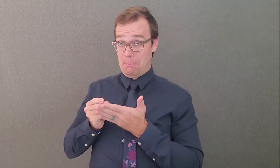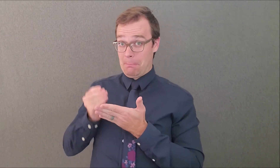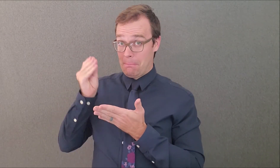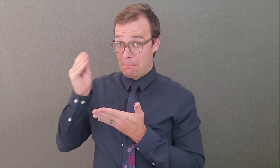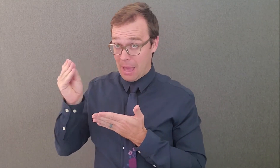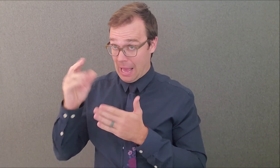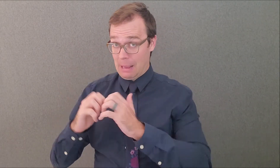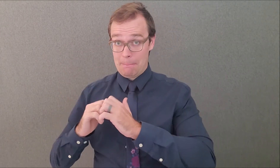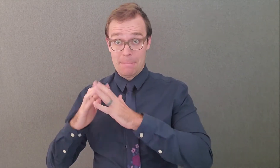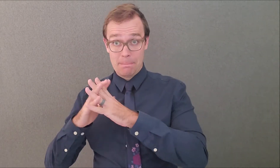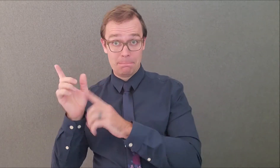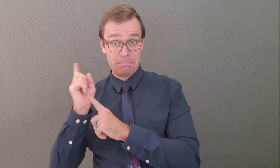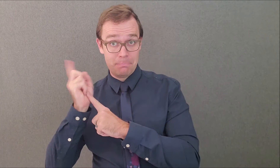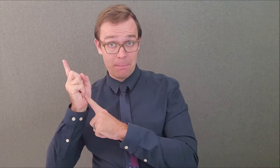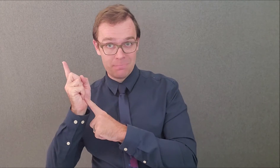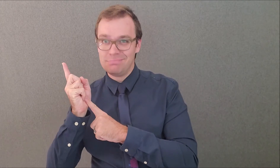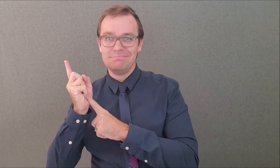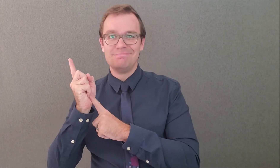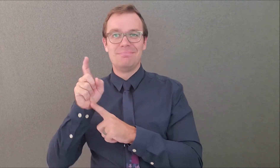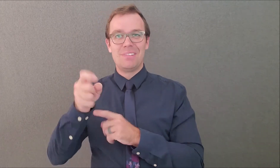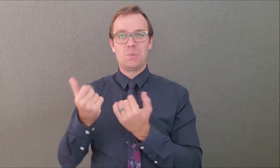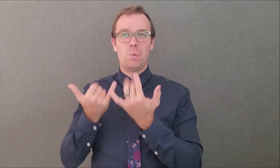before flood insurance goes into effect,